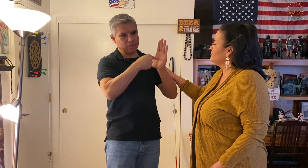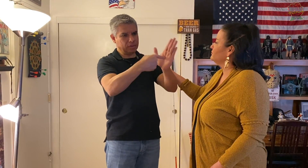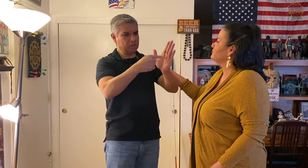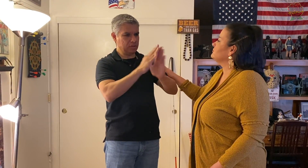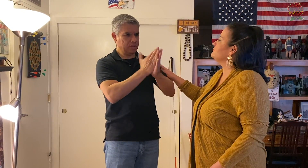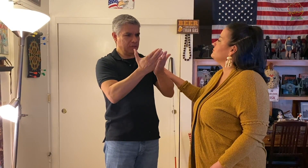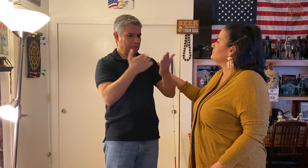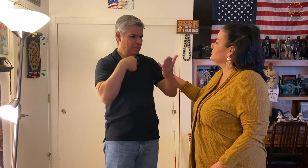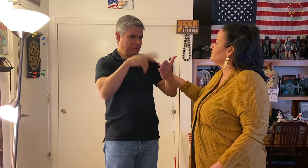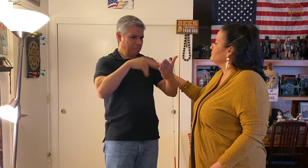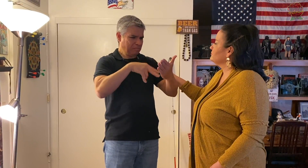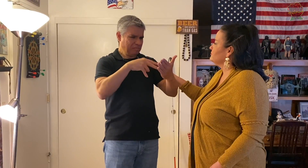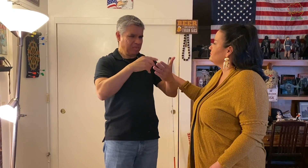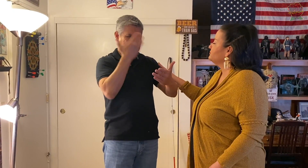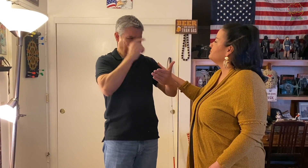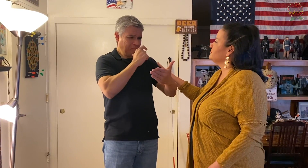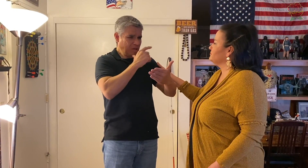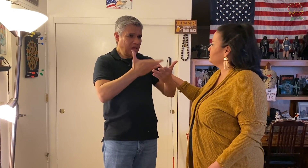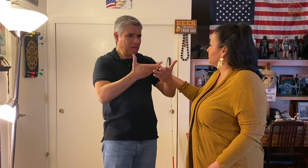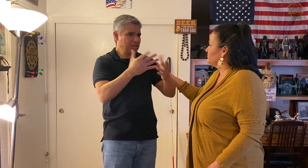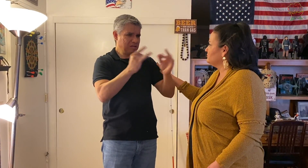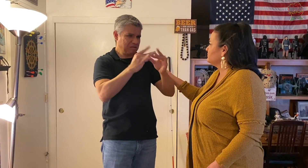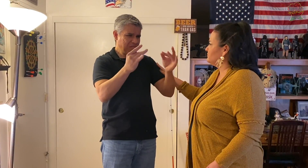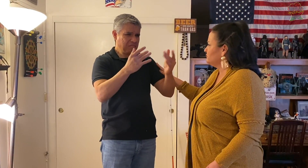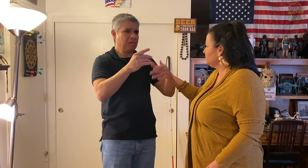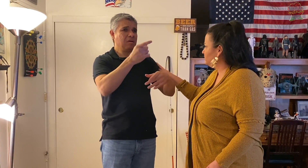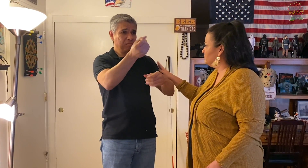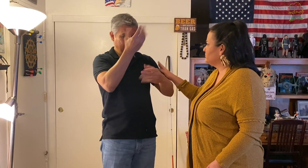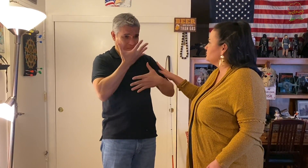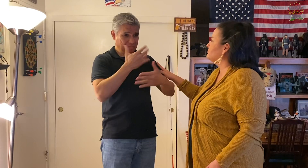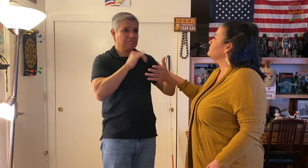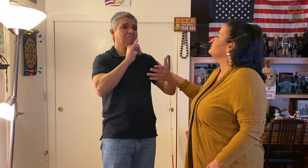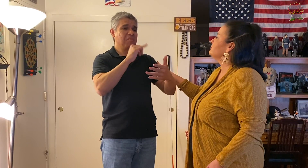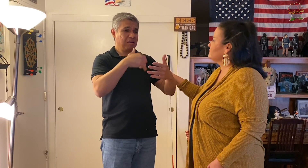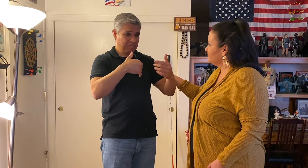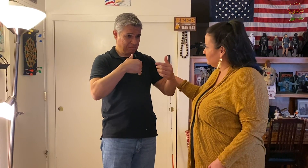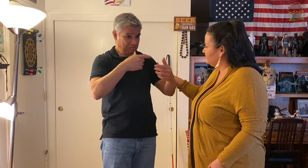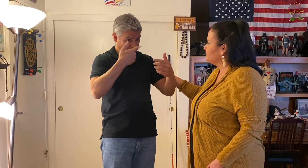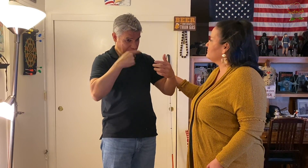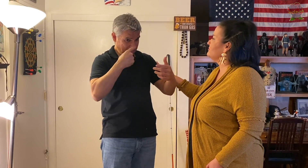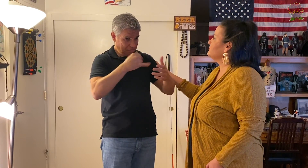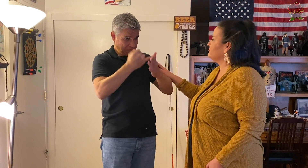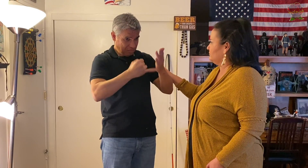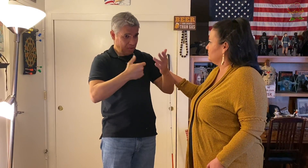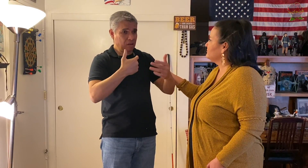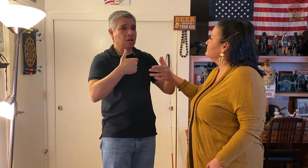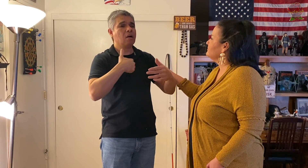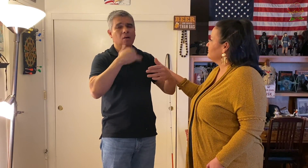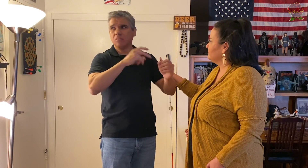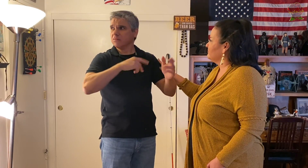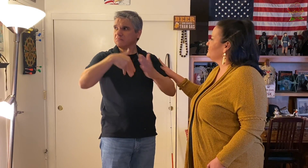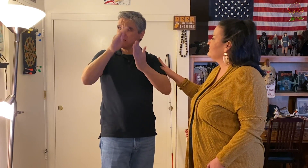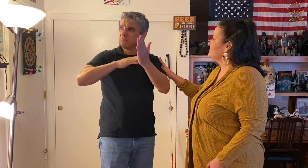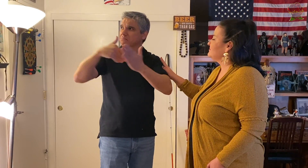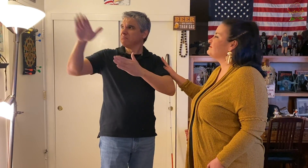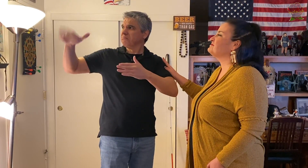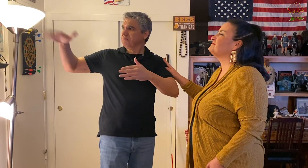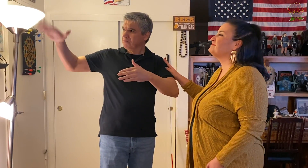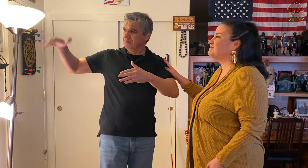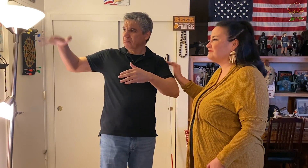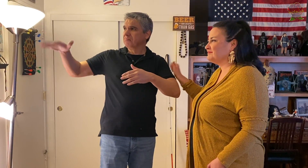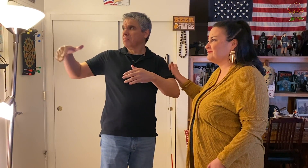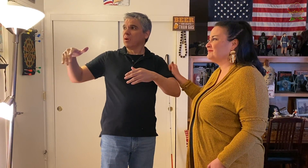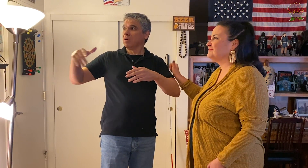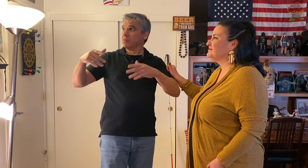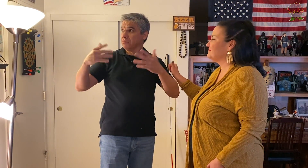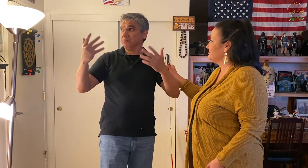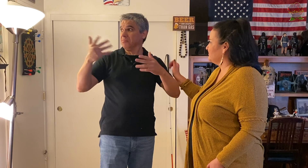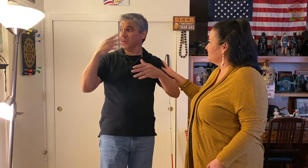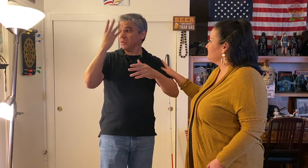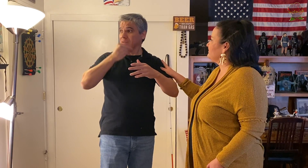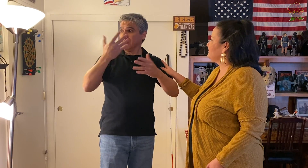in a book and asked me if I could paint him so I did.